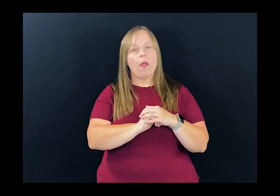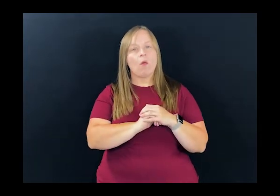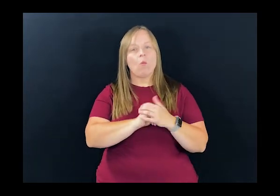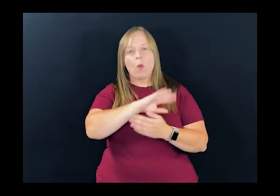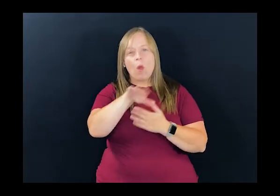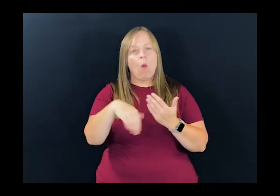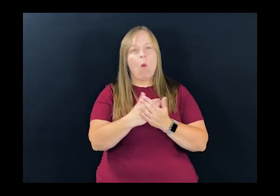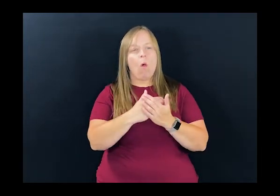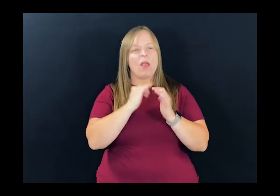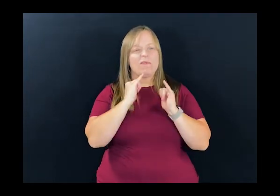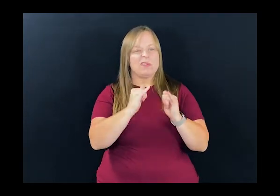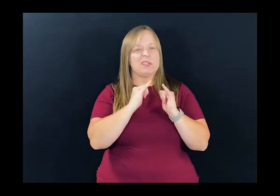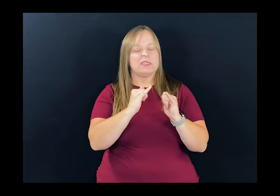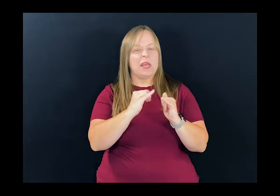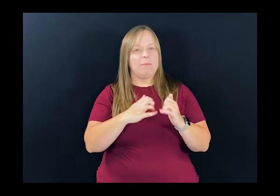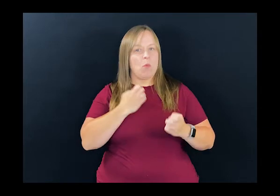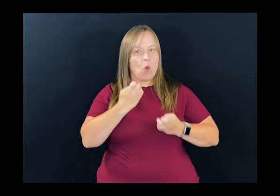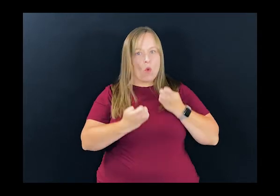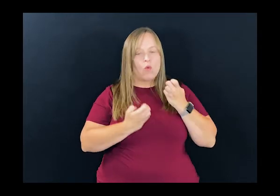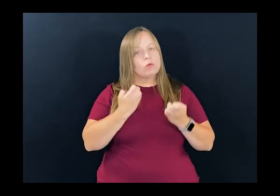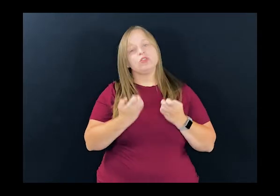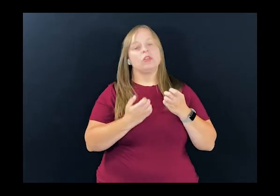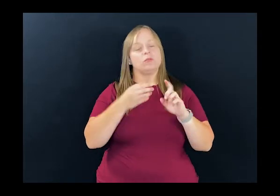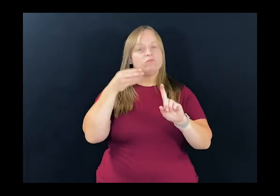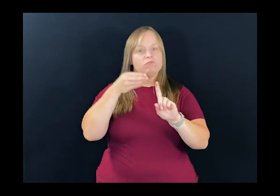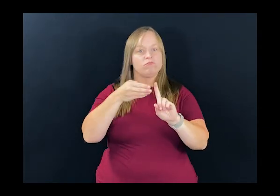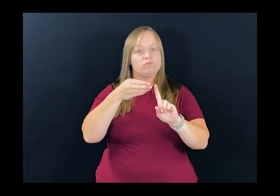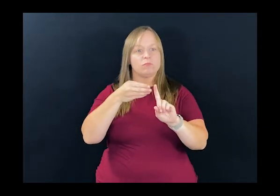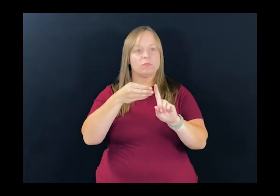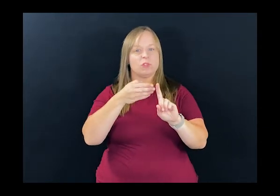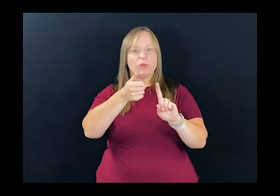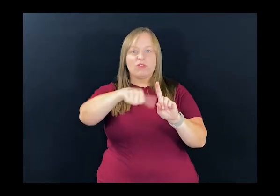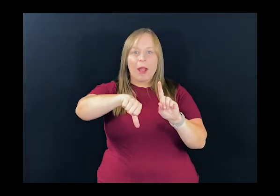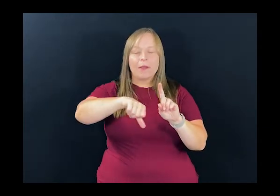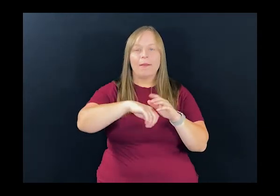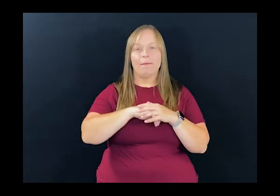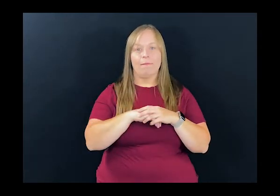We all have the same, that emotion around being rejected,